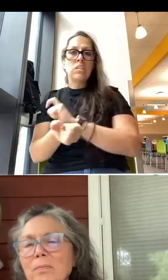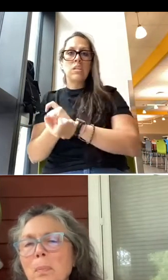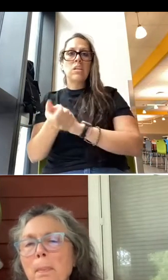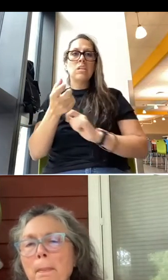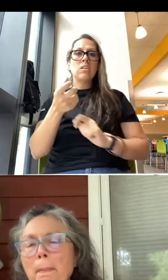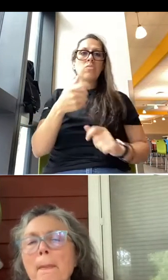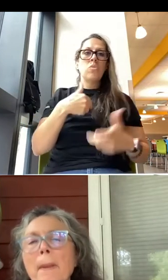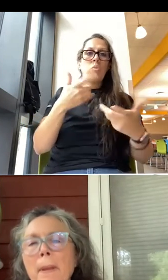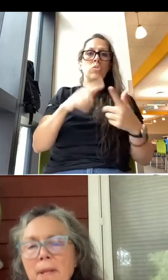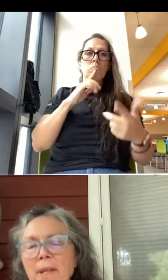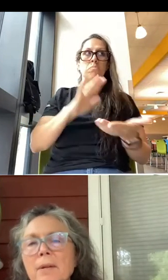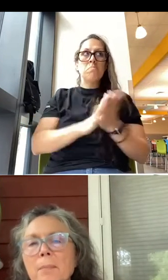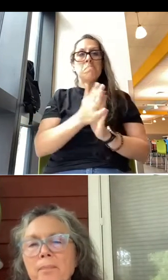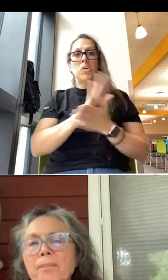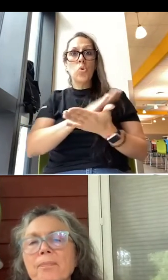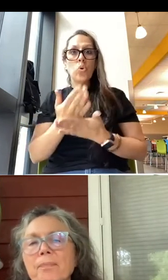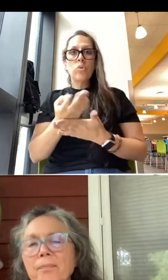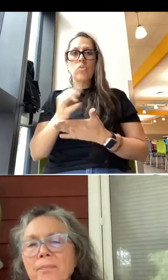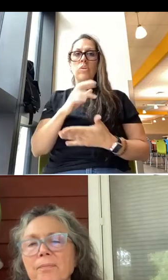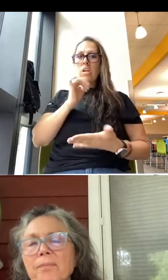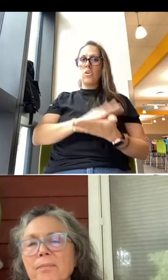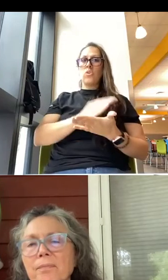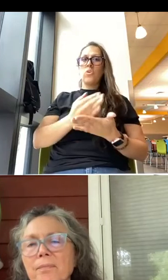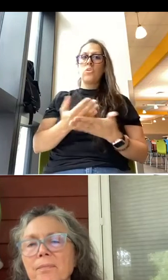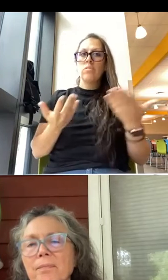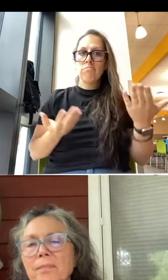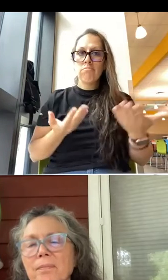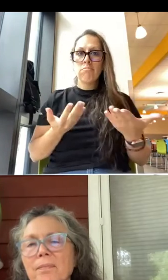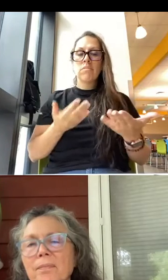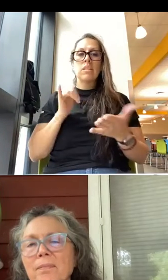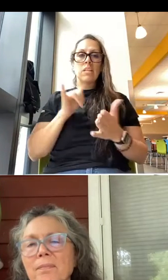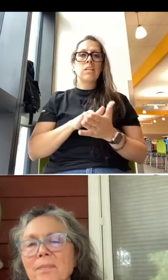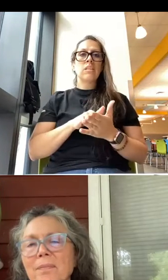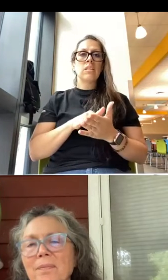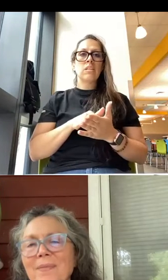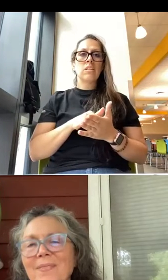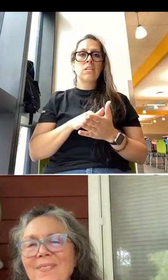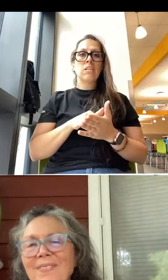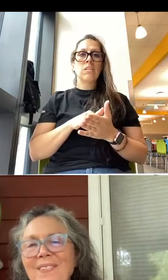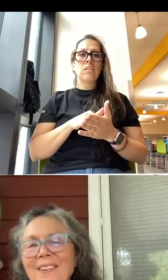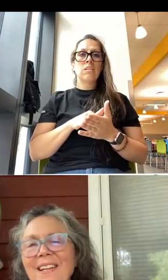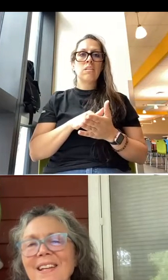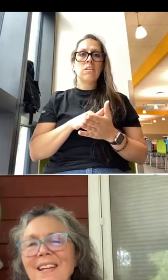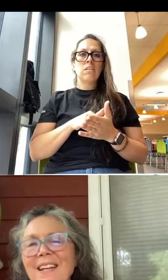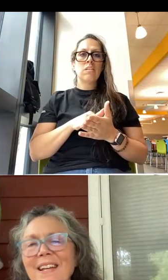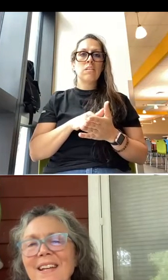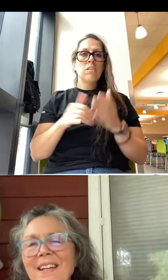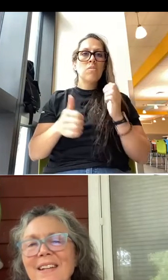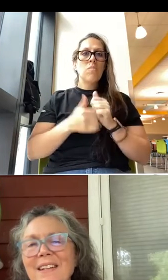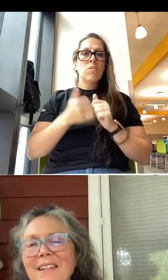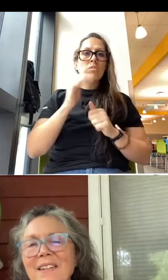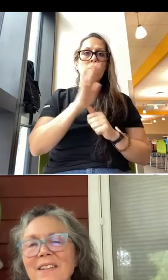cooked," or "We want to be uncooked," is if most of their members are eating with, you know, and that's, and that's the identities of the fire.